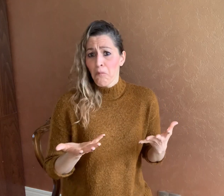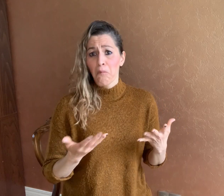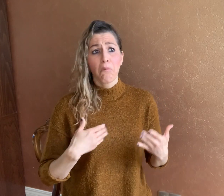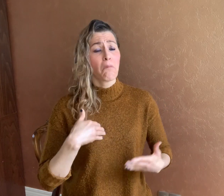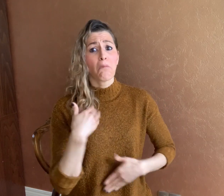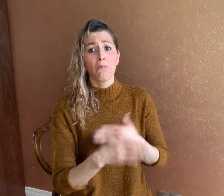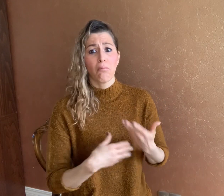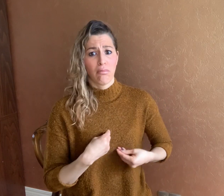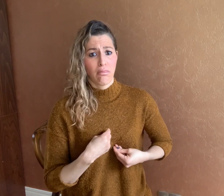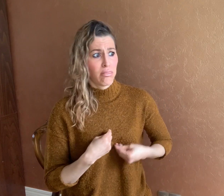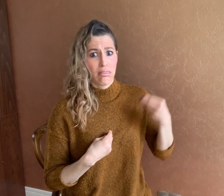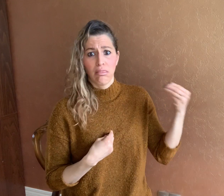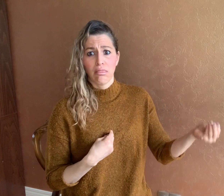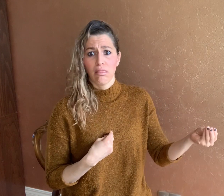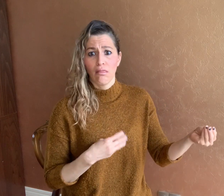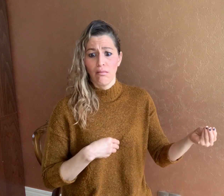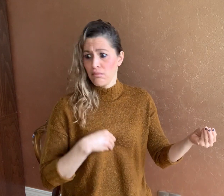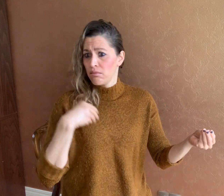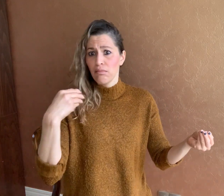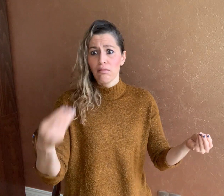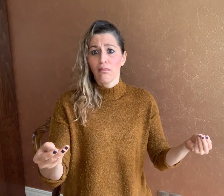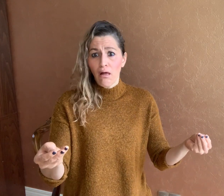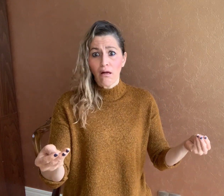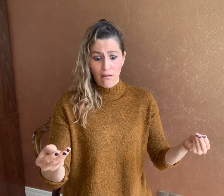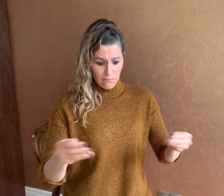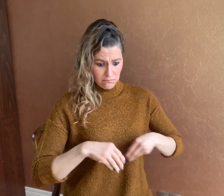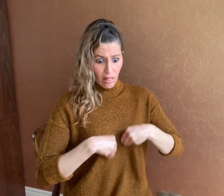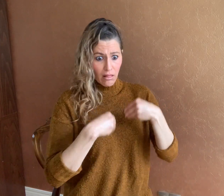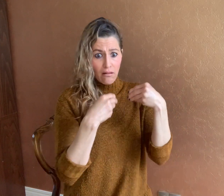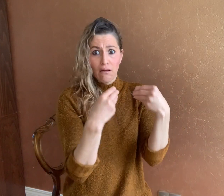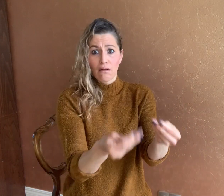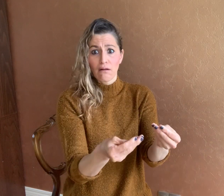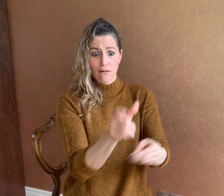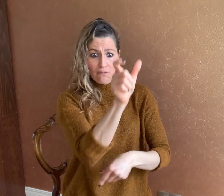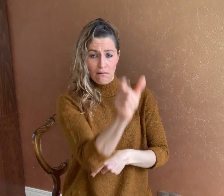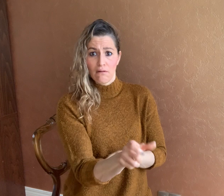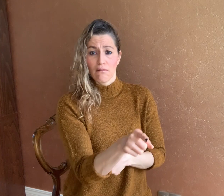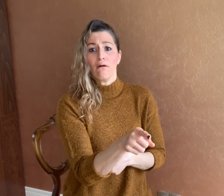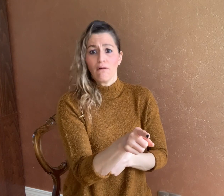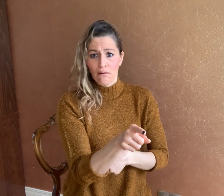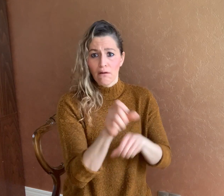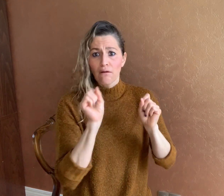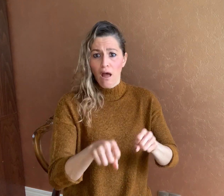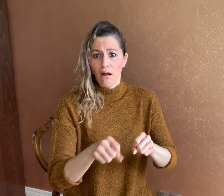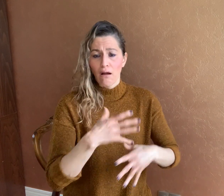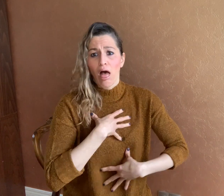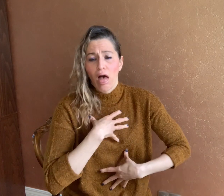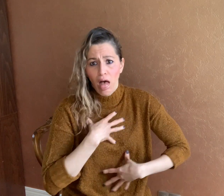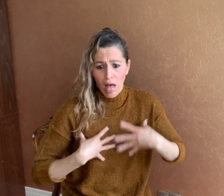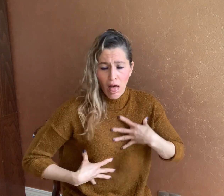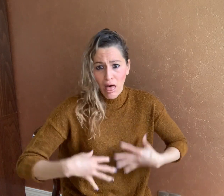it will be passed to other people who will show symptoms and